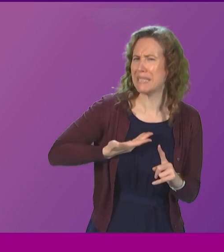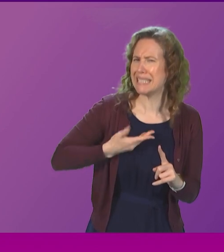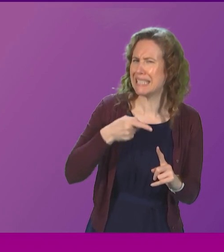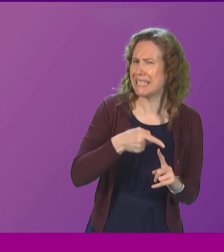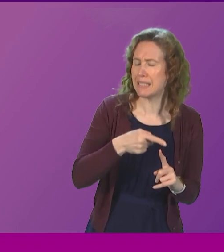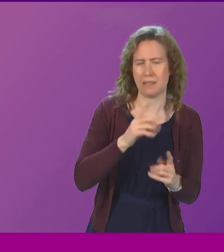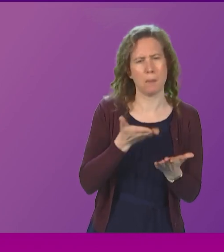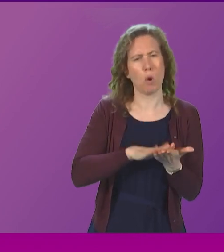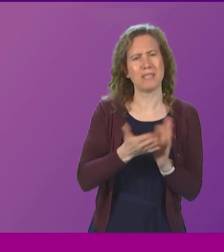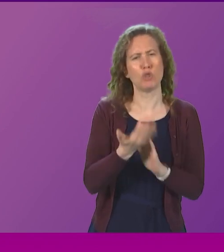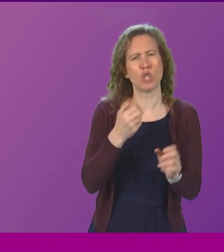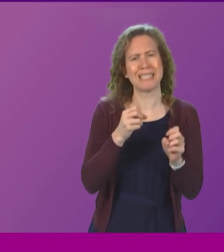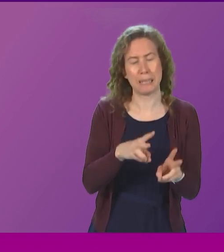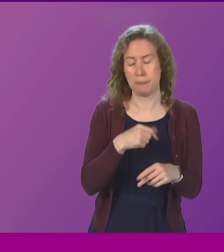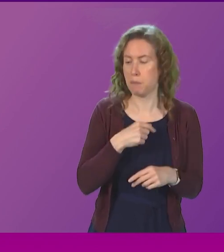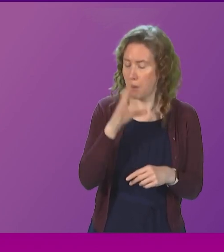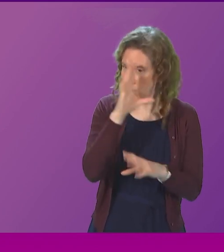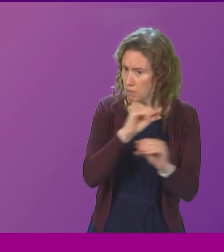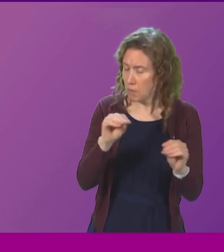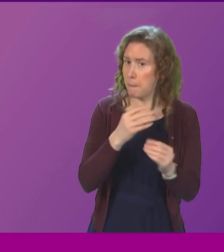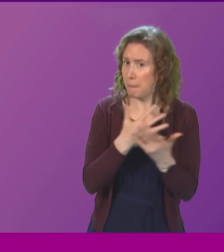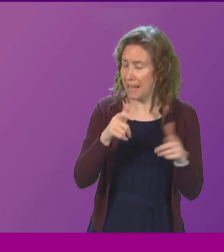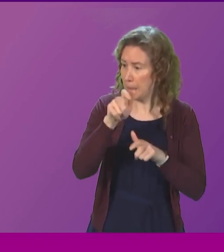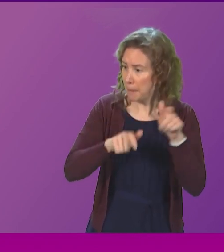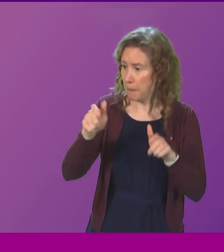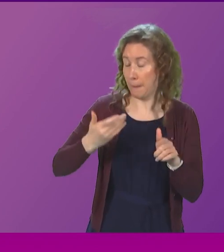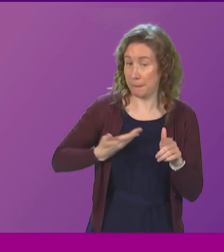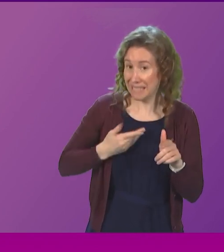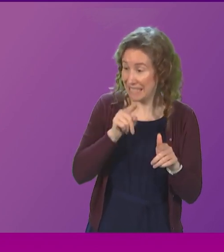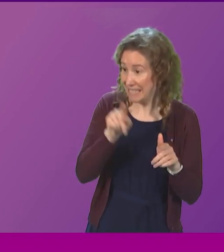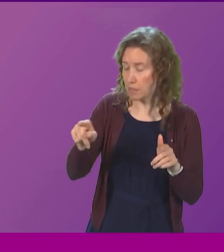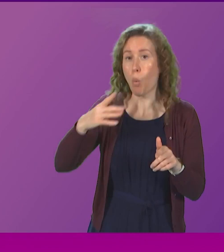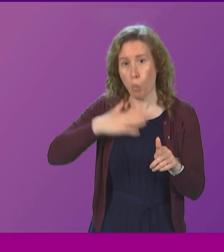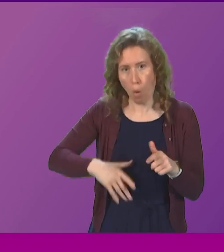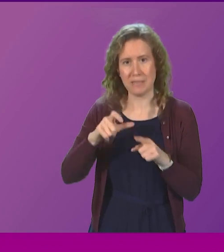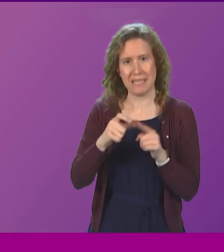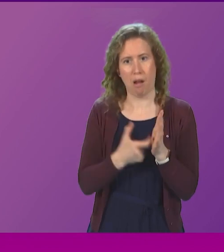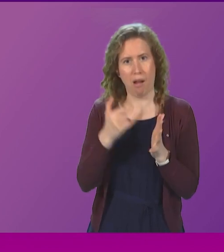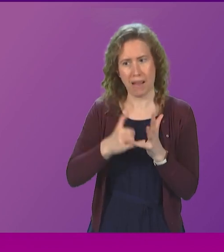I remind him that many of our business organisations want to the scheme to be progressed.